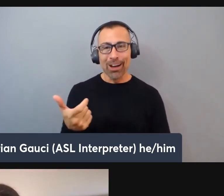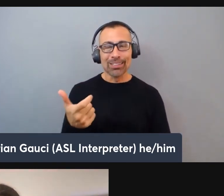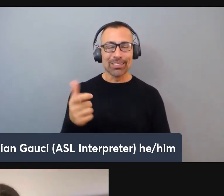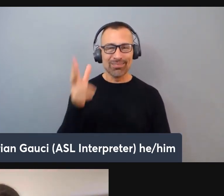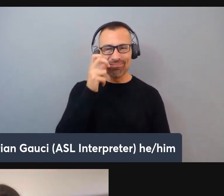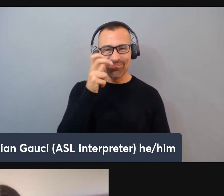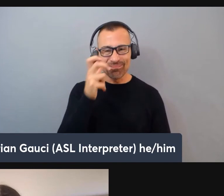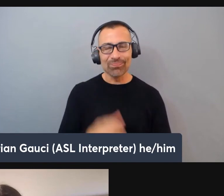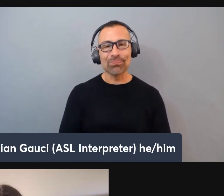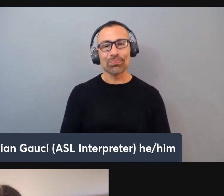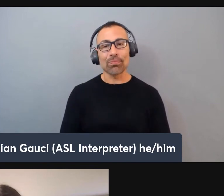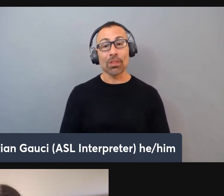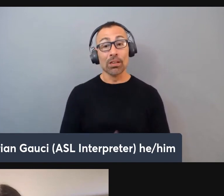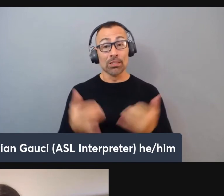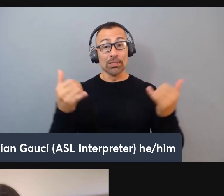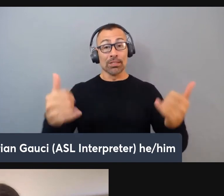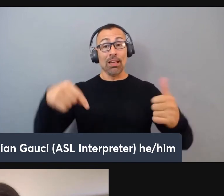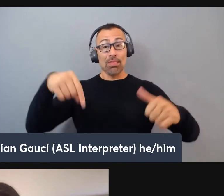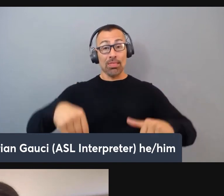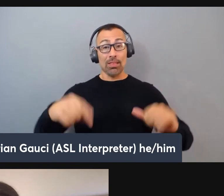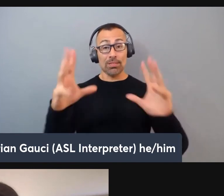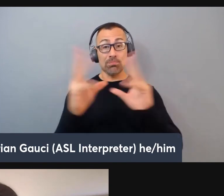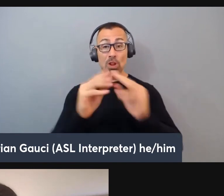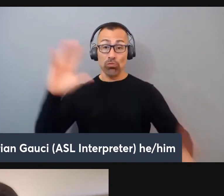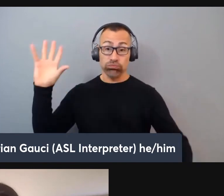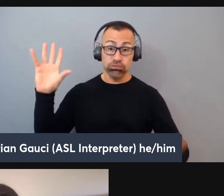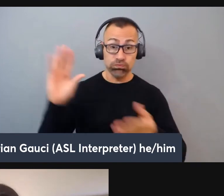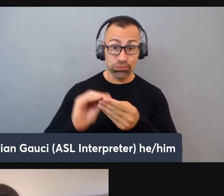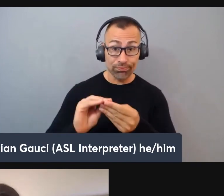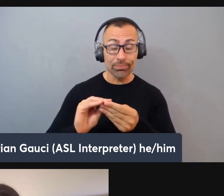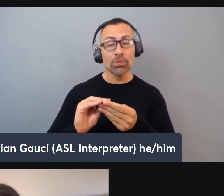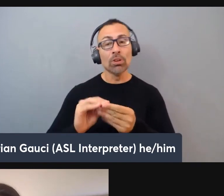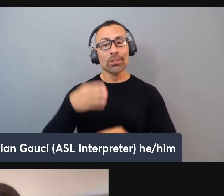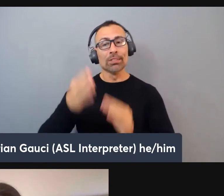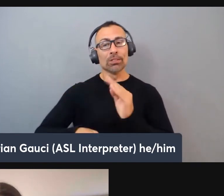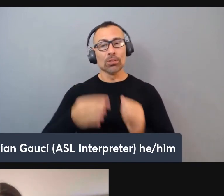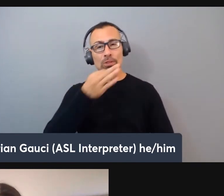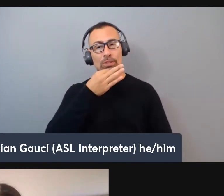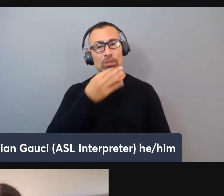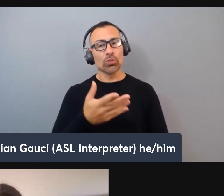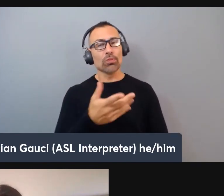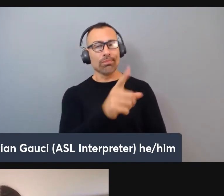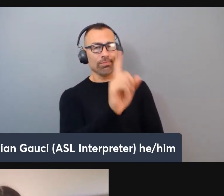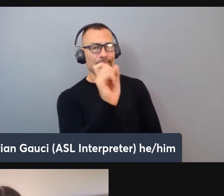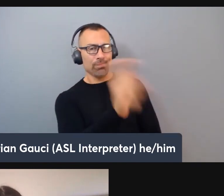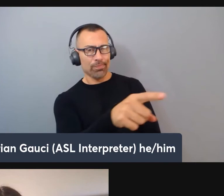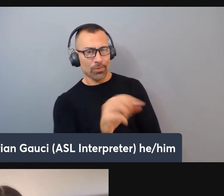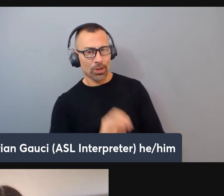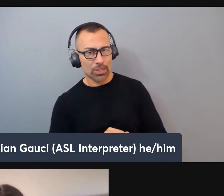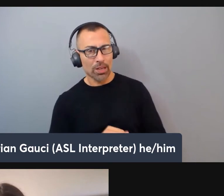that folks that are new to Amplify or Amplify Flutter, what is your call to action for them?